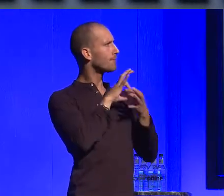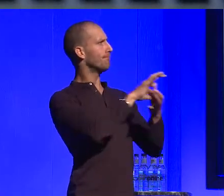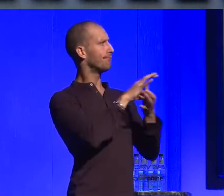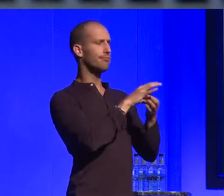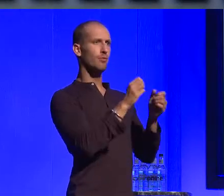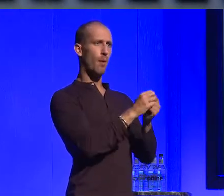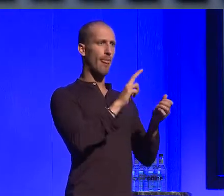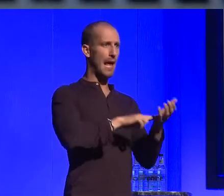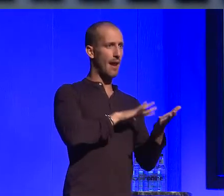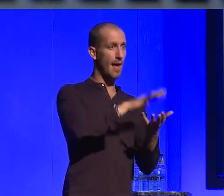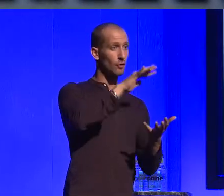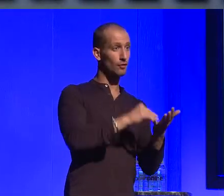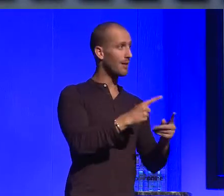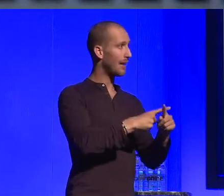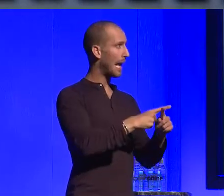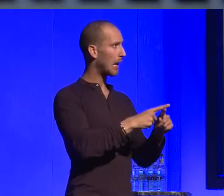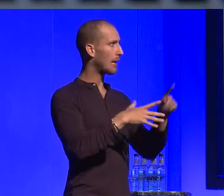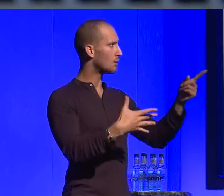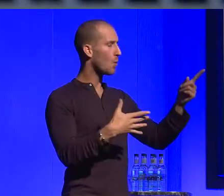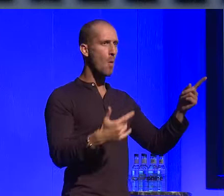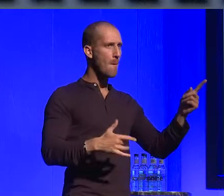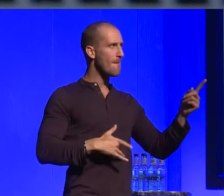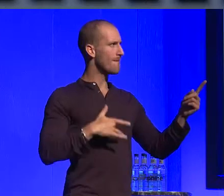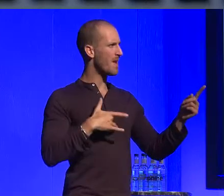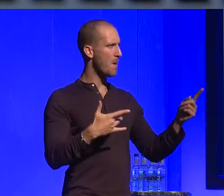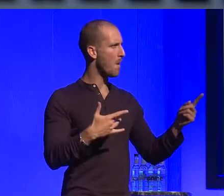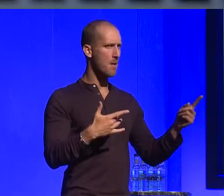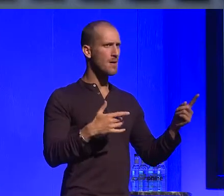going to in some way compromise their privacy or trample on their confidentiality.